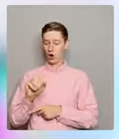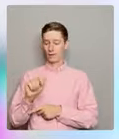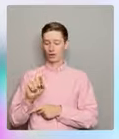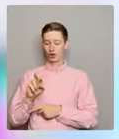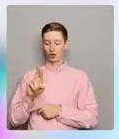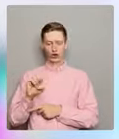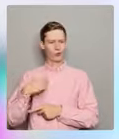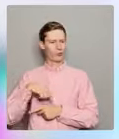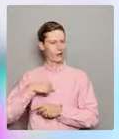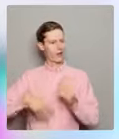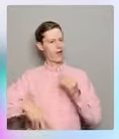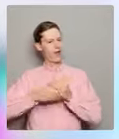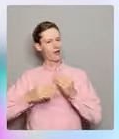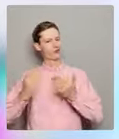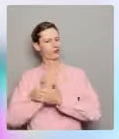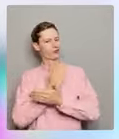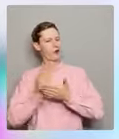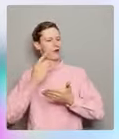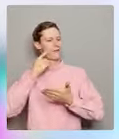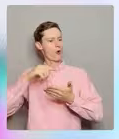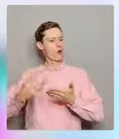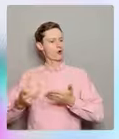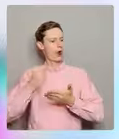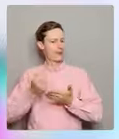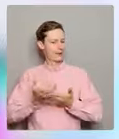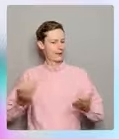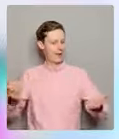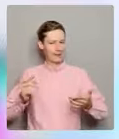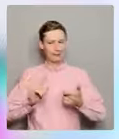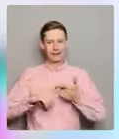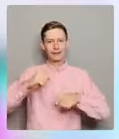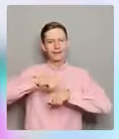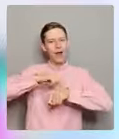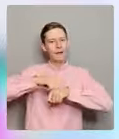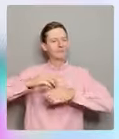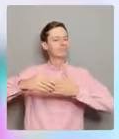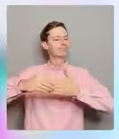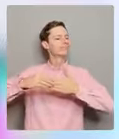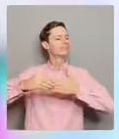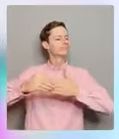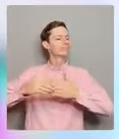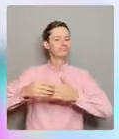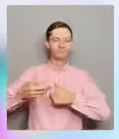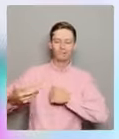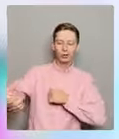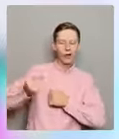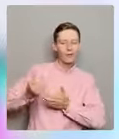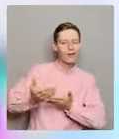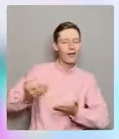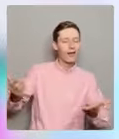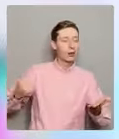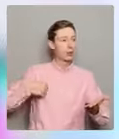You know, we had created extra large ranges for grabbing objects, lots of slop room on timings and distance.